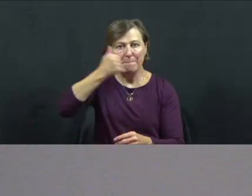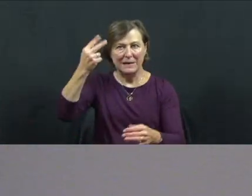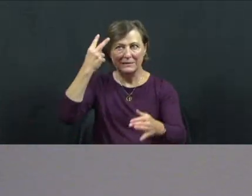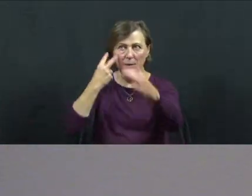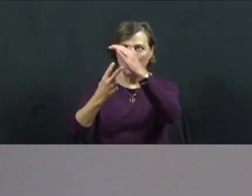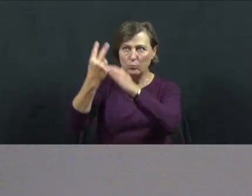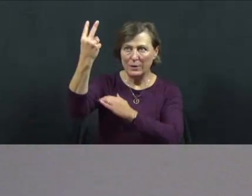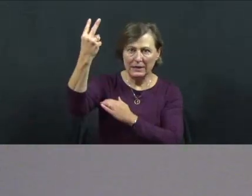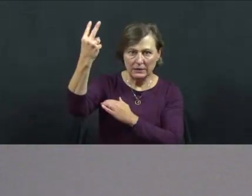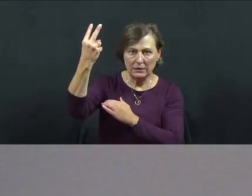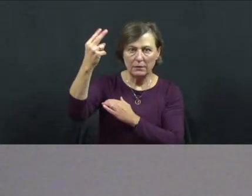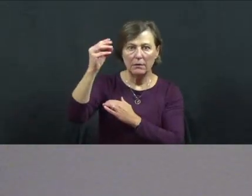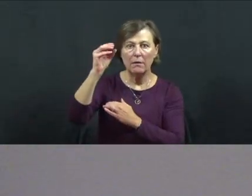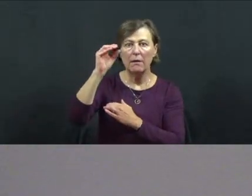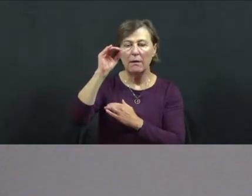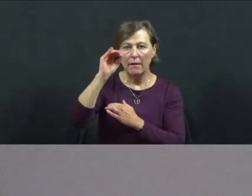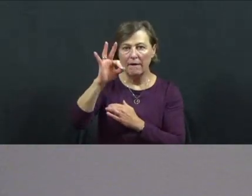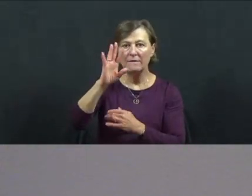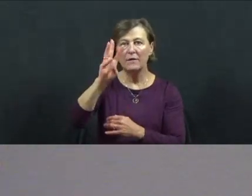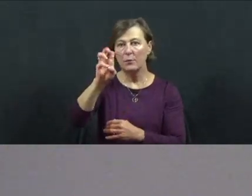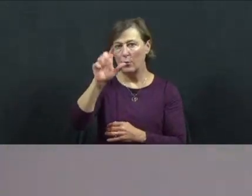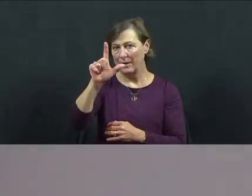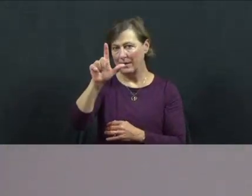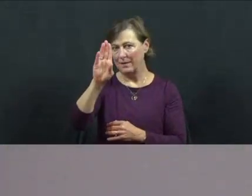of well-being."